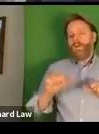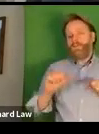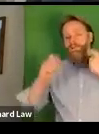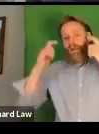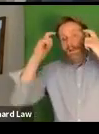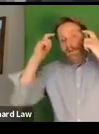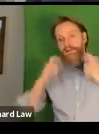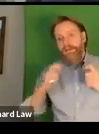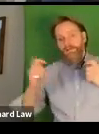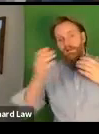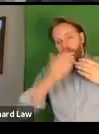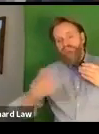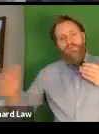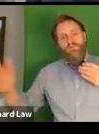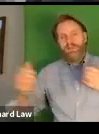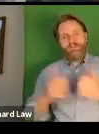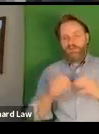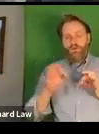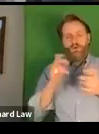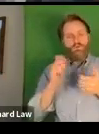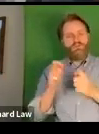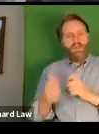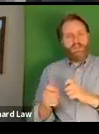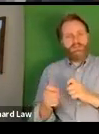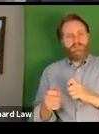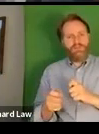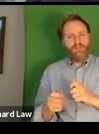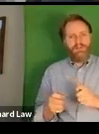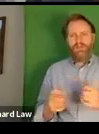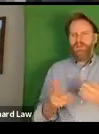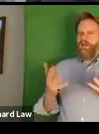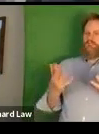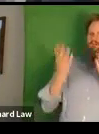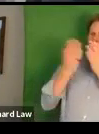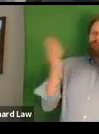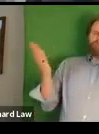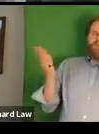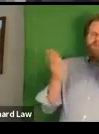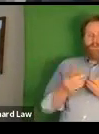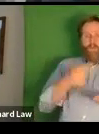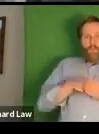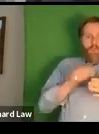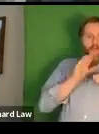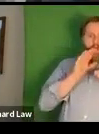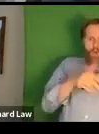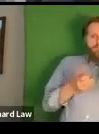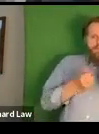because they know we're overpaying every single month so again I can confirm that